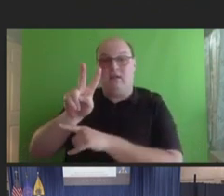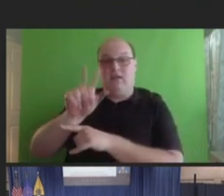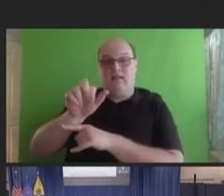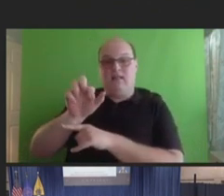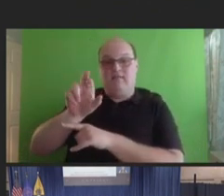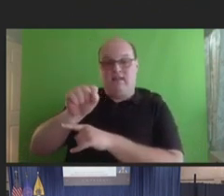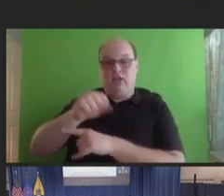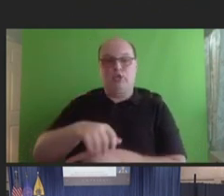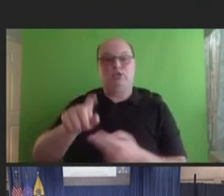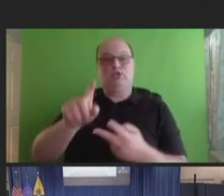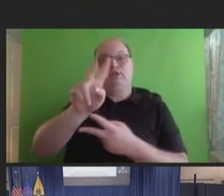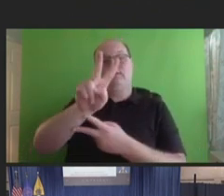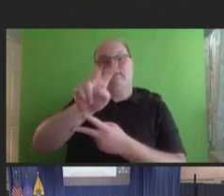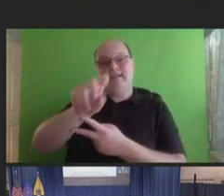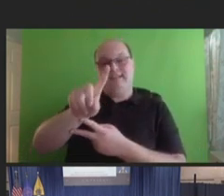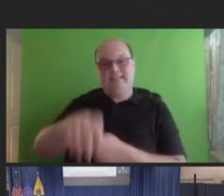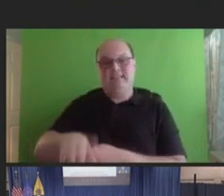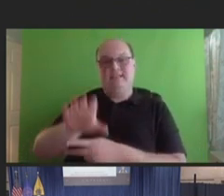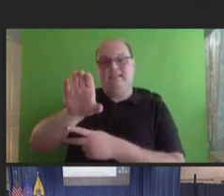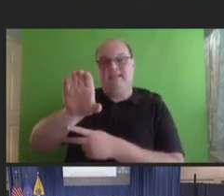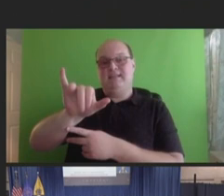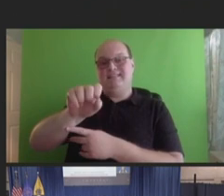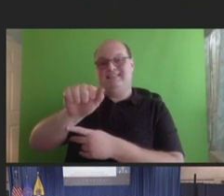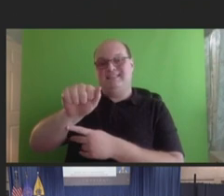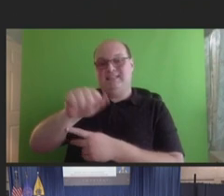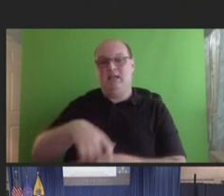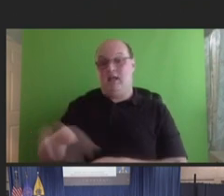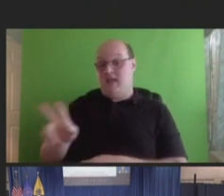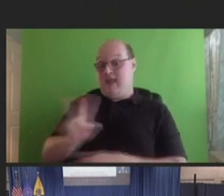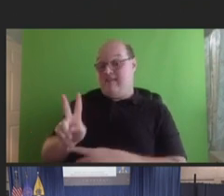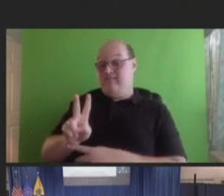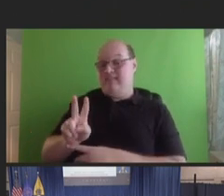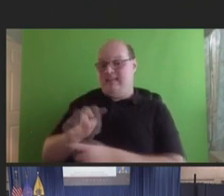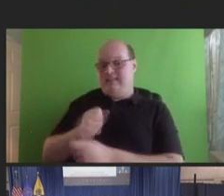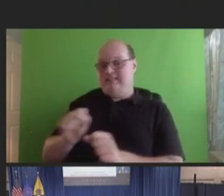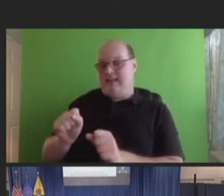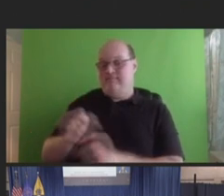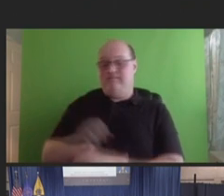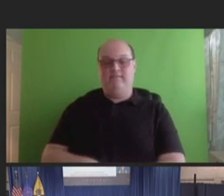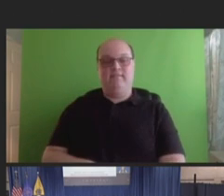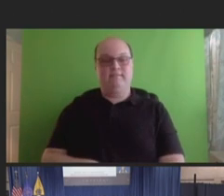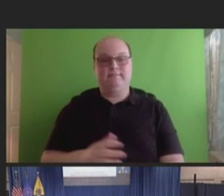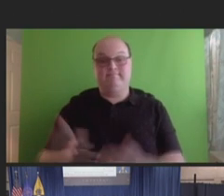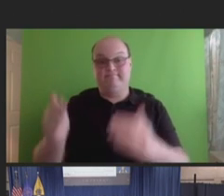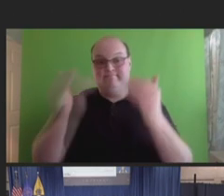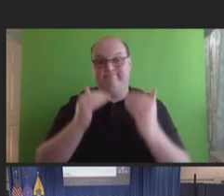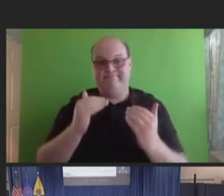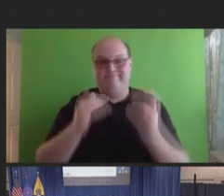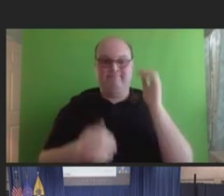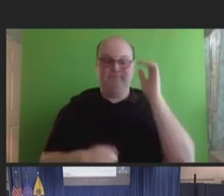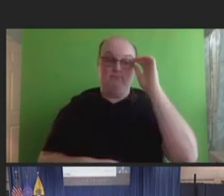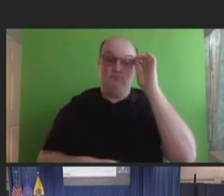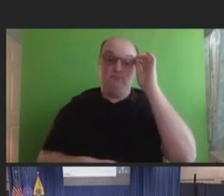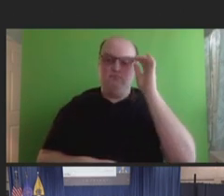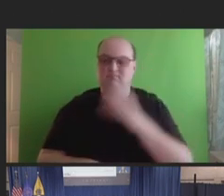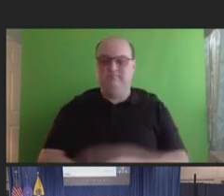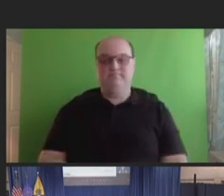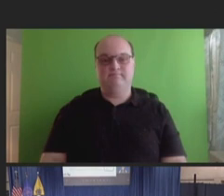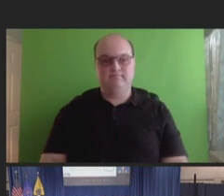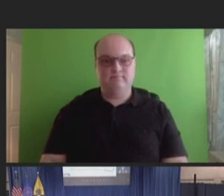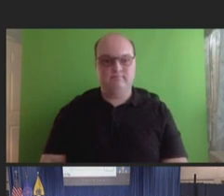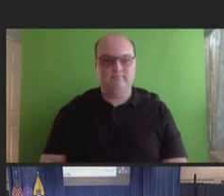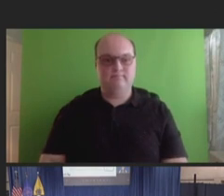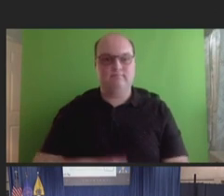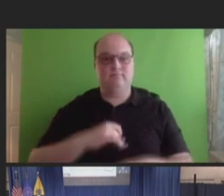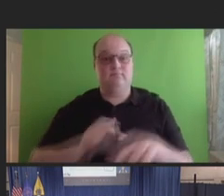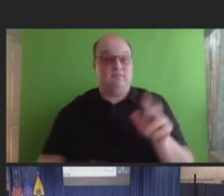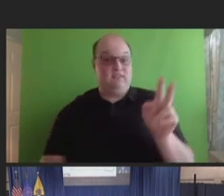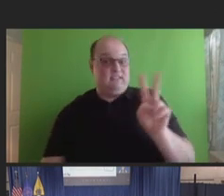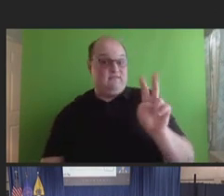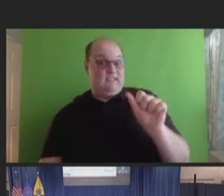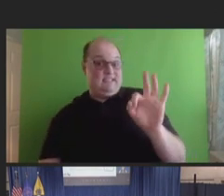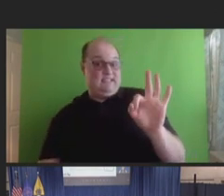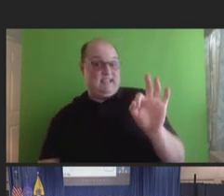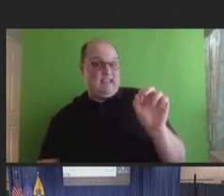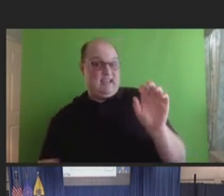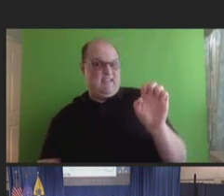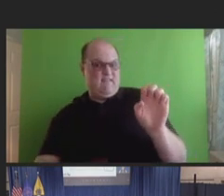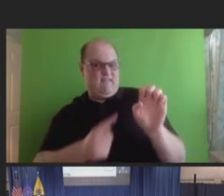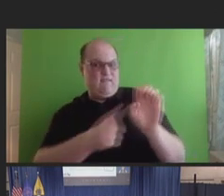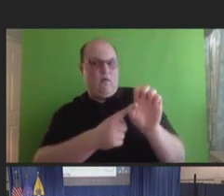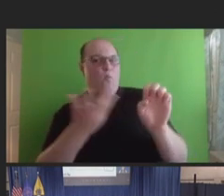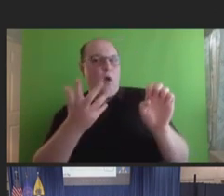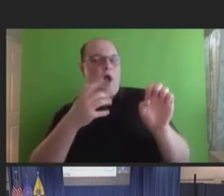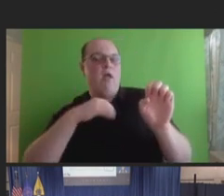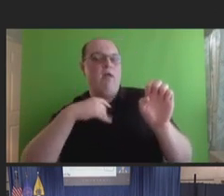VSD, CISA, and V-safe. Next slide. V-safe is a voluntary smartphone-based safety surveillance